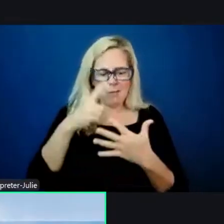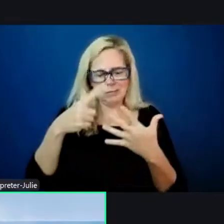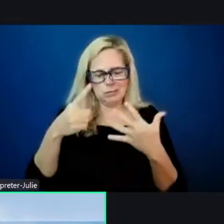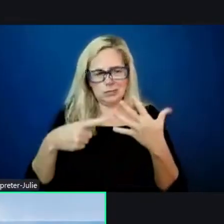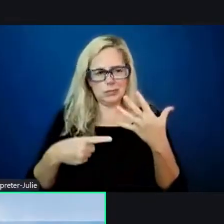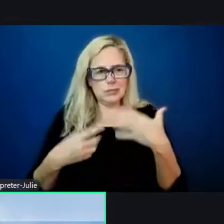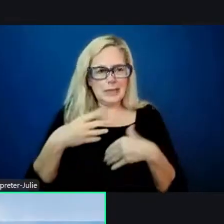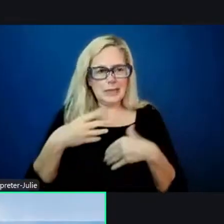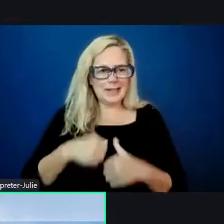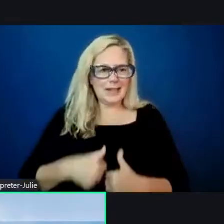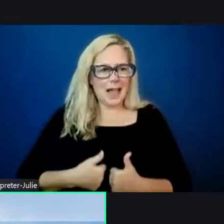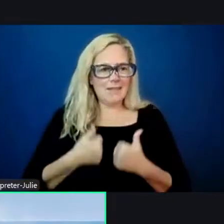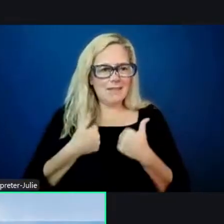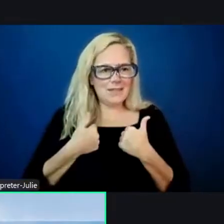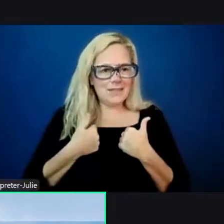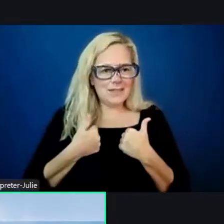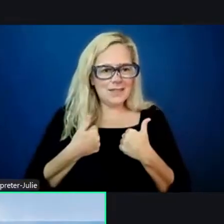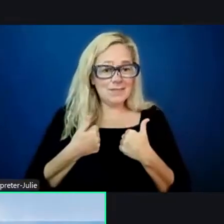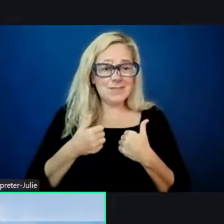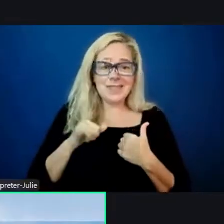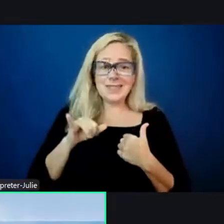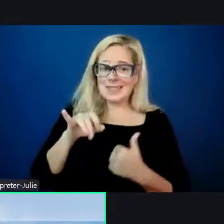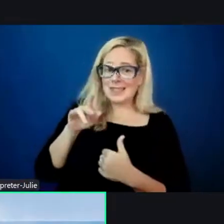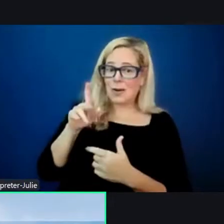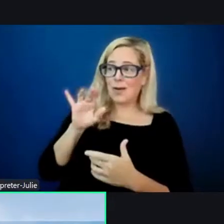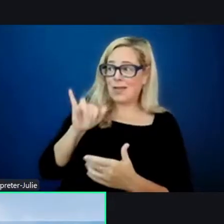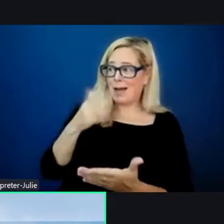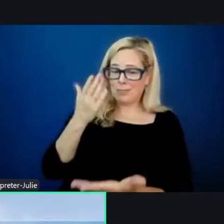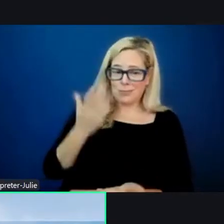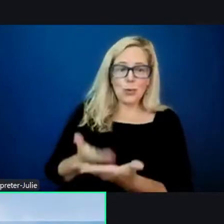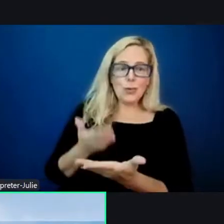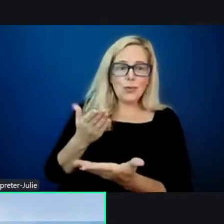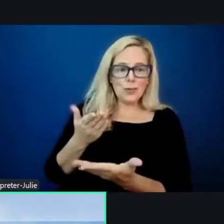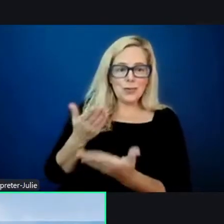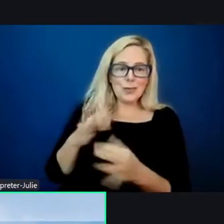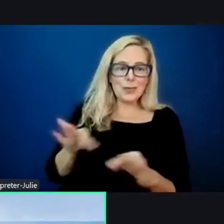having that healthcare team that knows what their patient